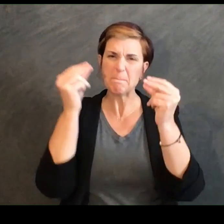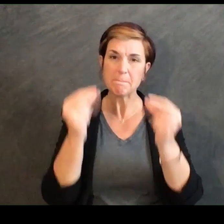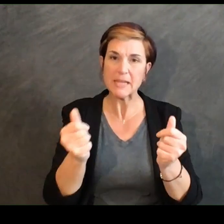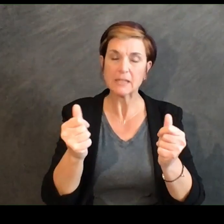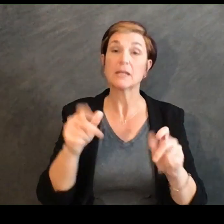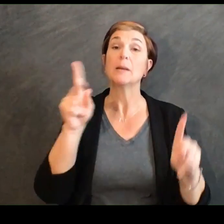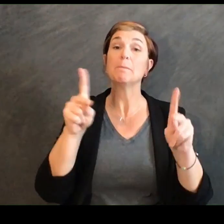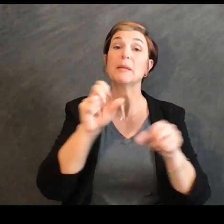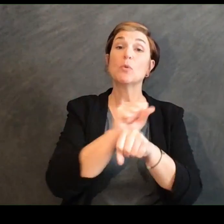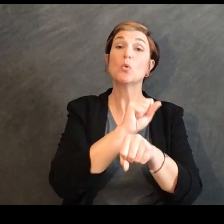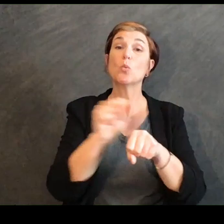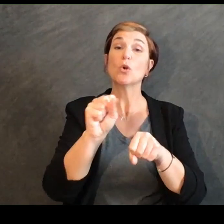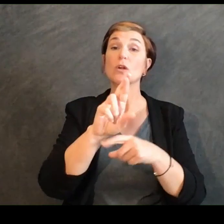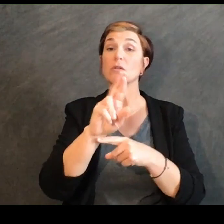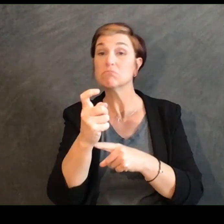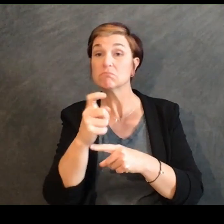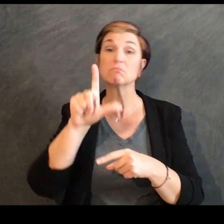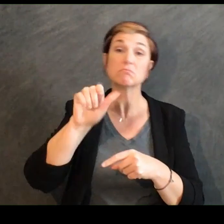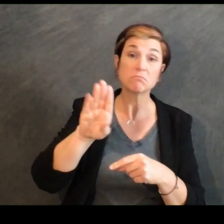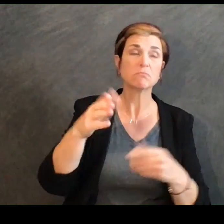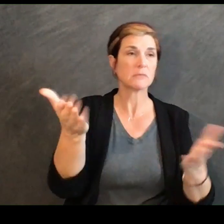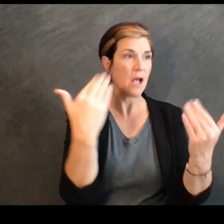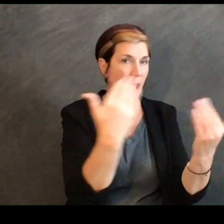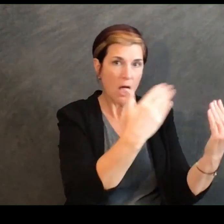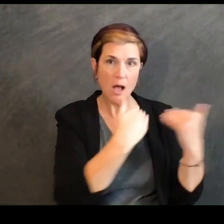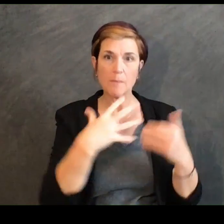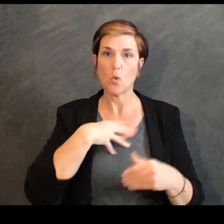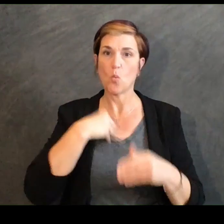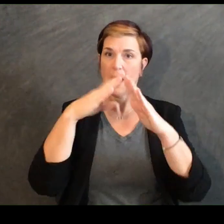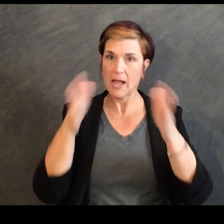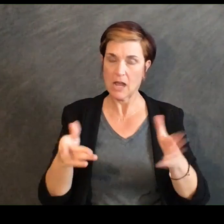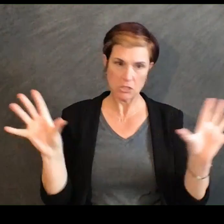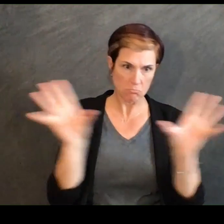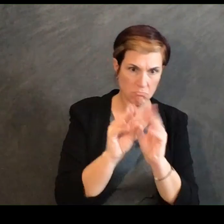and charge them with developing a high throughput quality platform that can